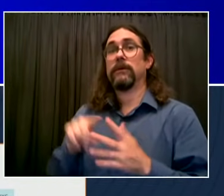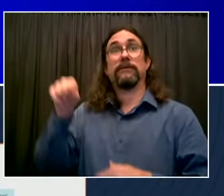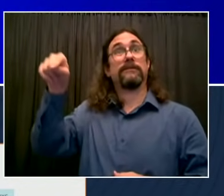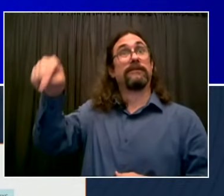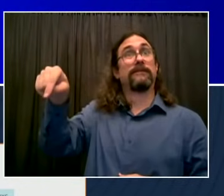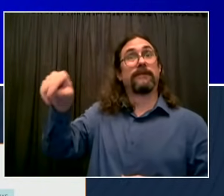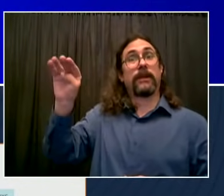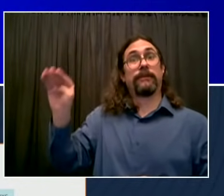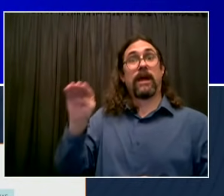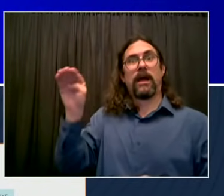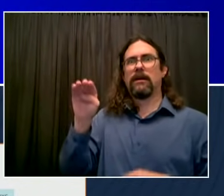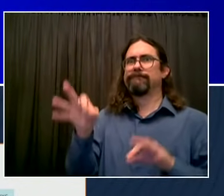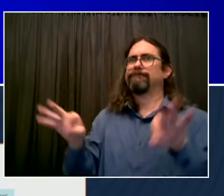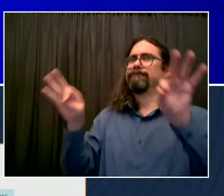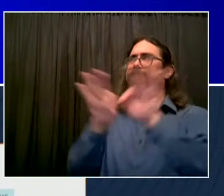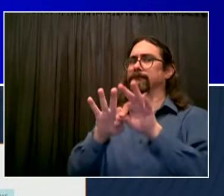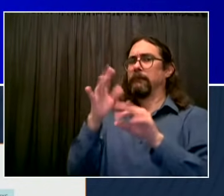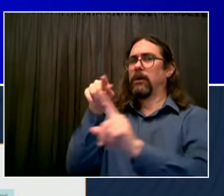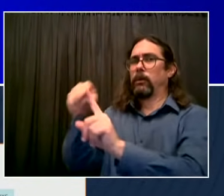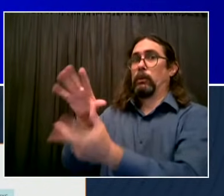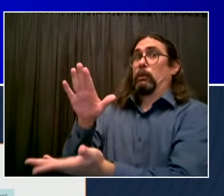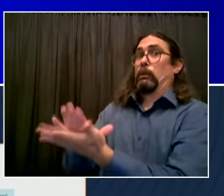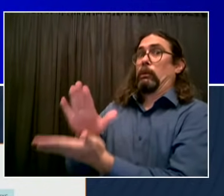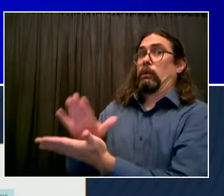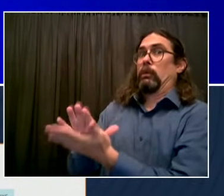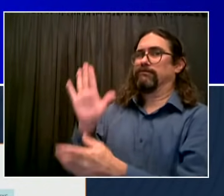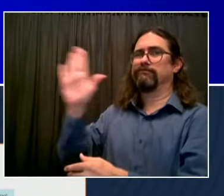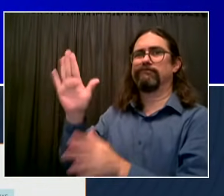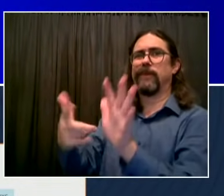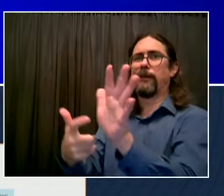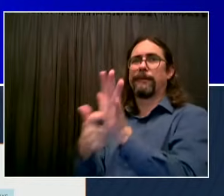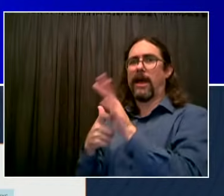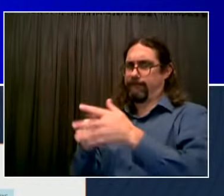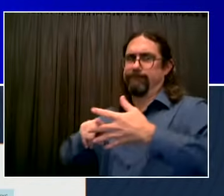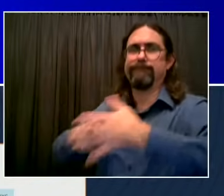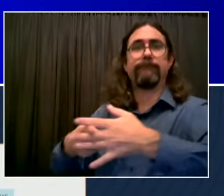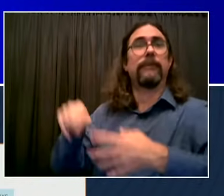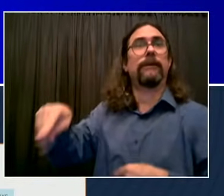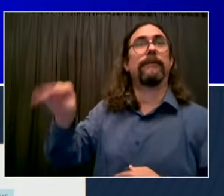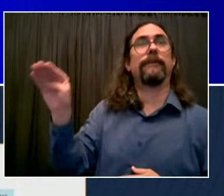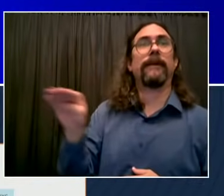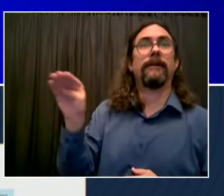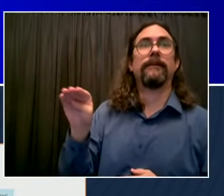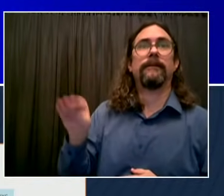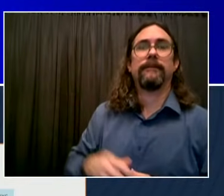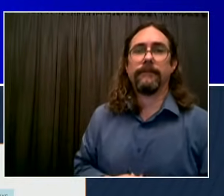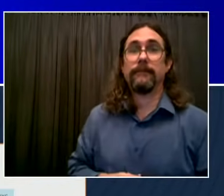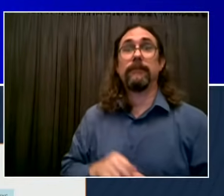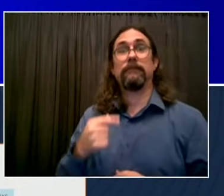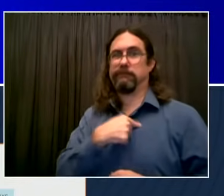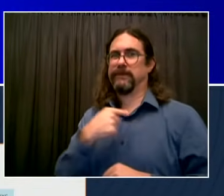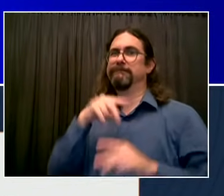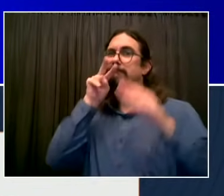MONDAY, THE IMPORTANT MANDATE FOR EVERYONE WHO WORKS IN OUR SCHOOLS. YOU'REI GONG TO SEE HETSE NUMBERS CONTINUE TO CLIMB. SO THIS COMBINATION